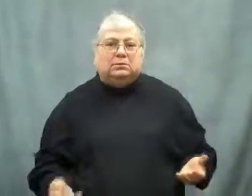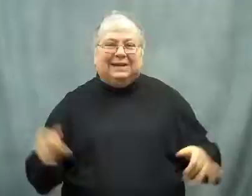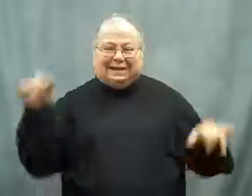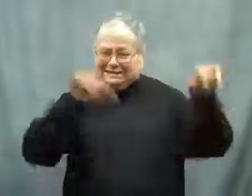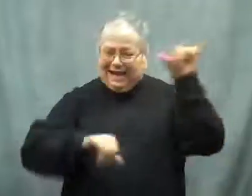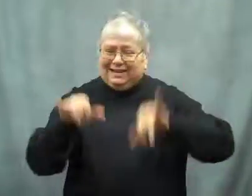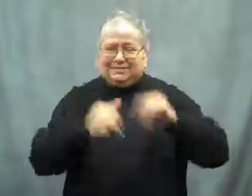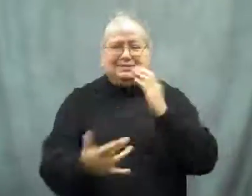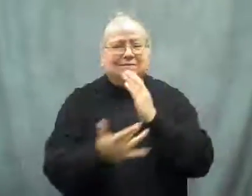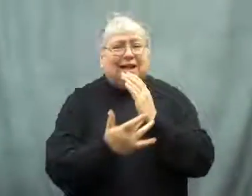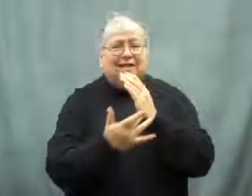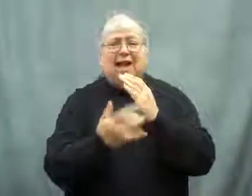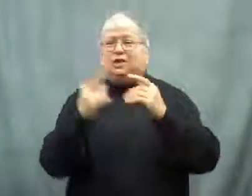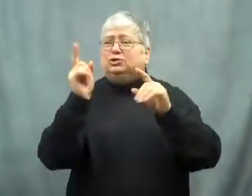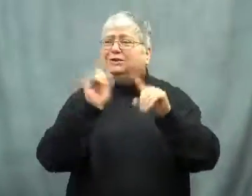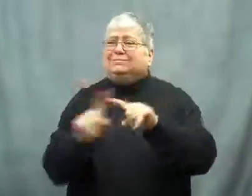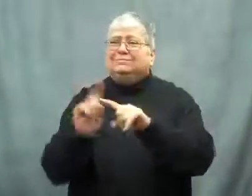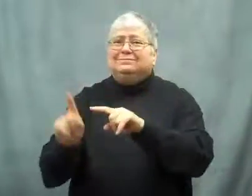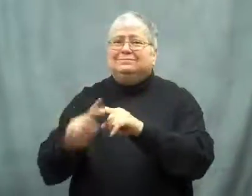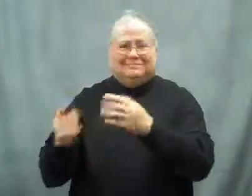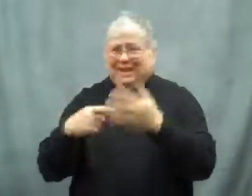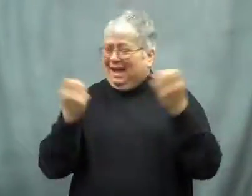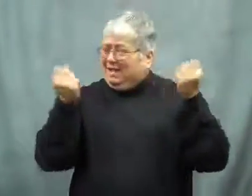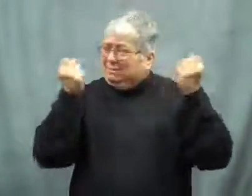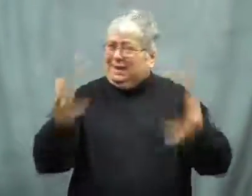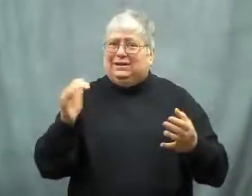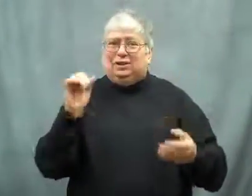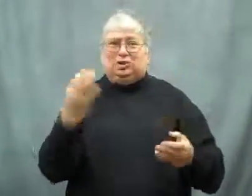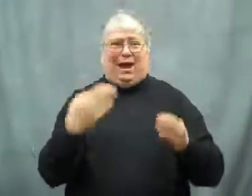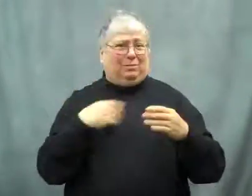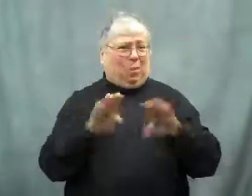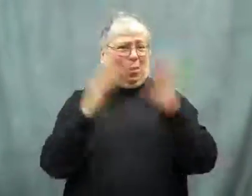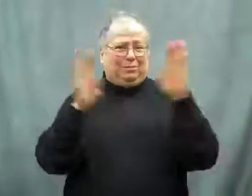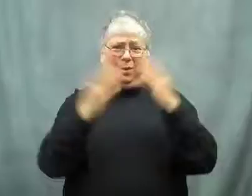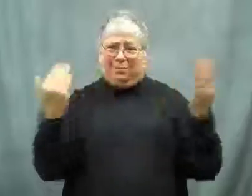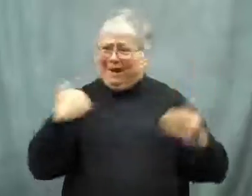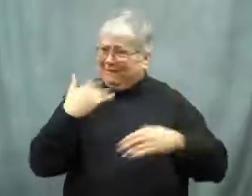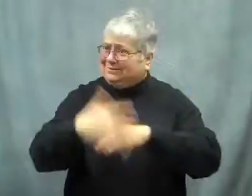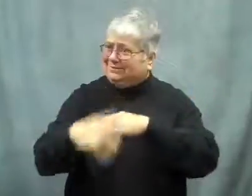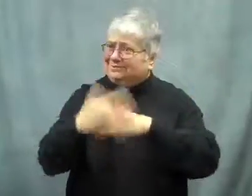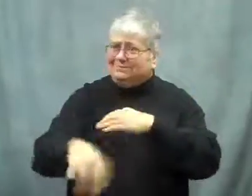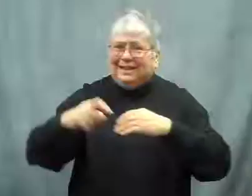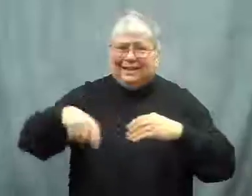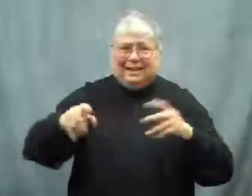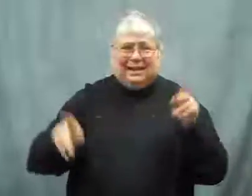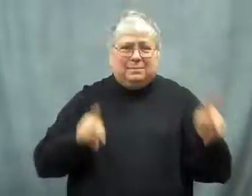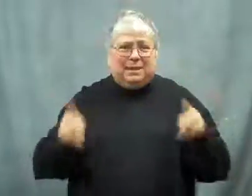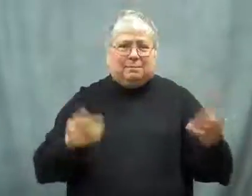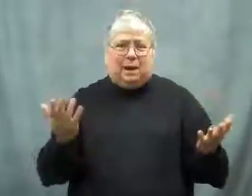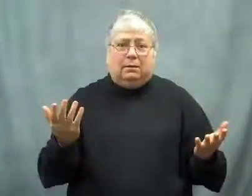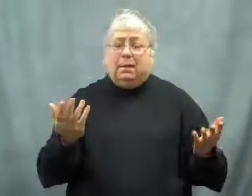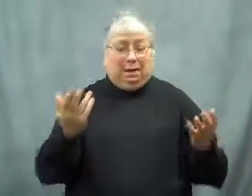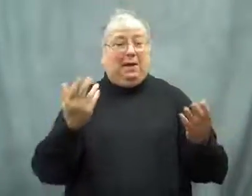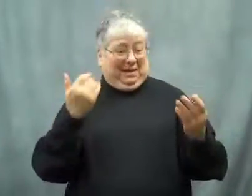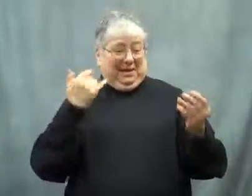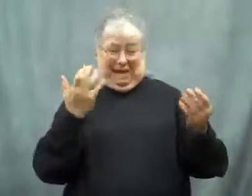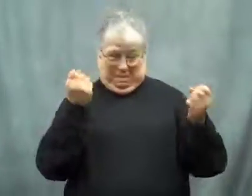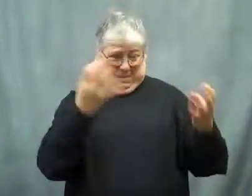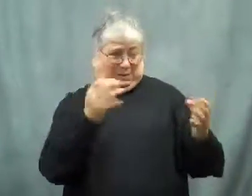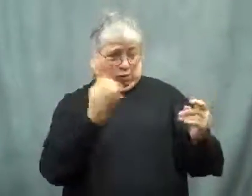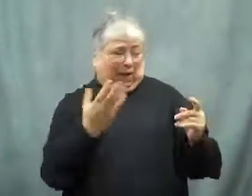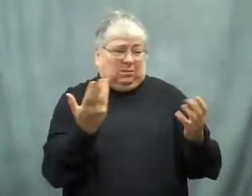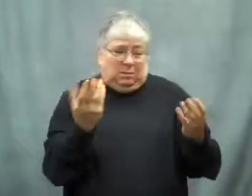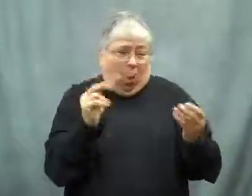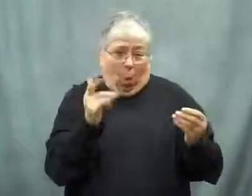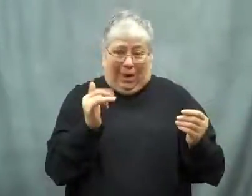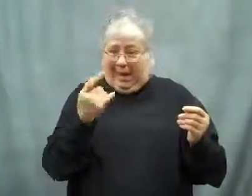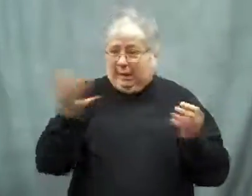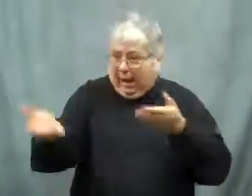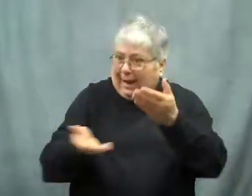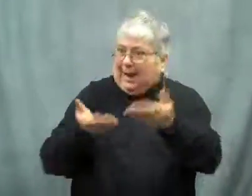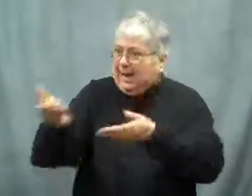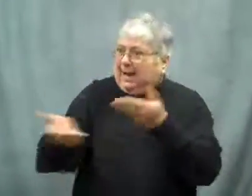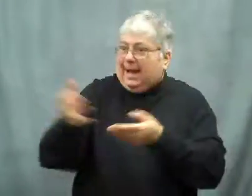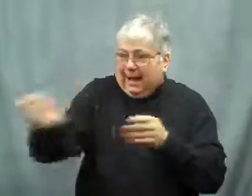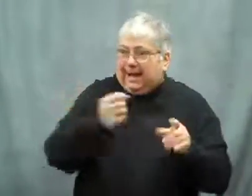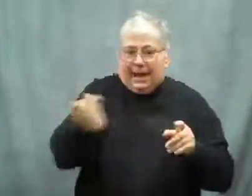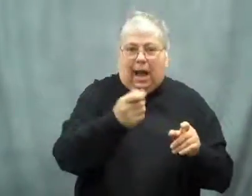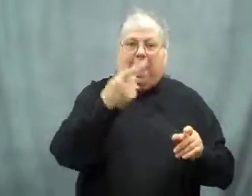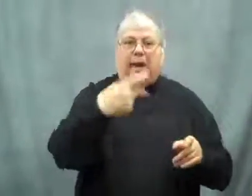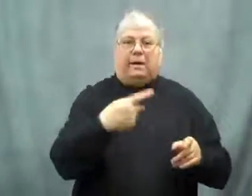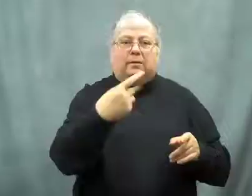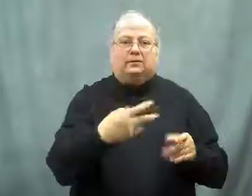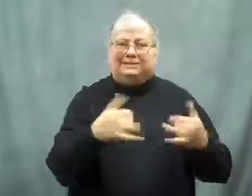There are many science and tech jobs available,